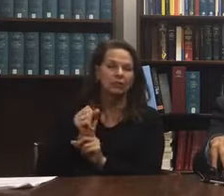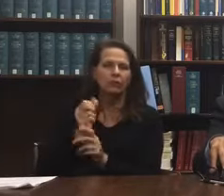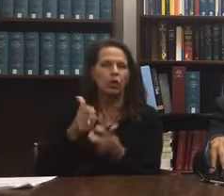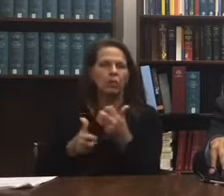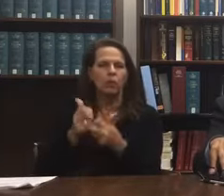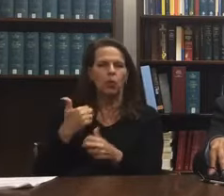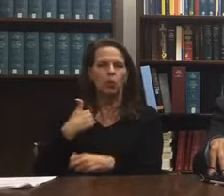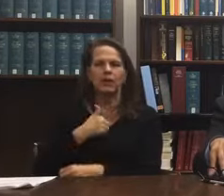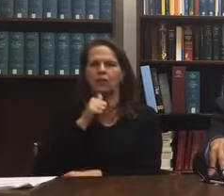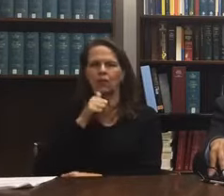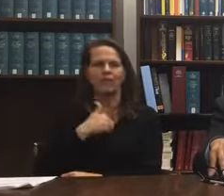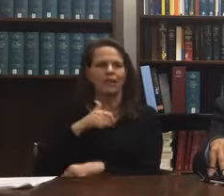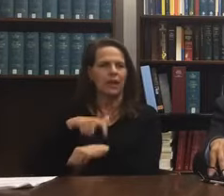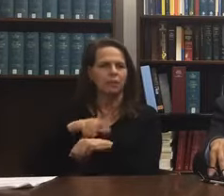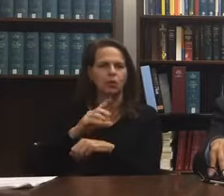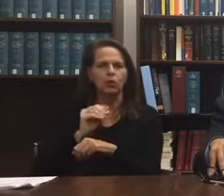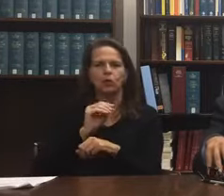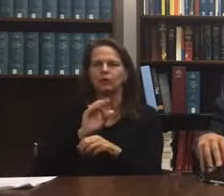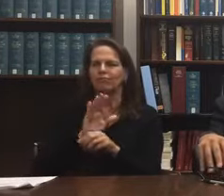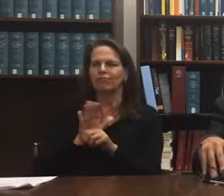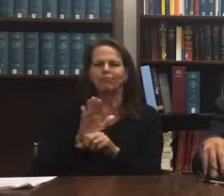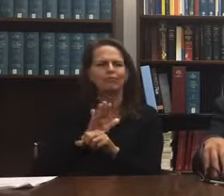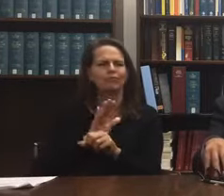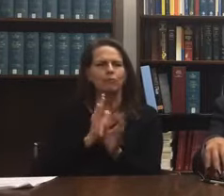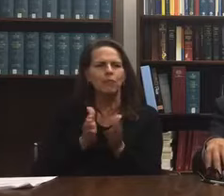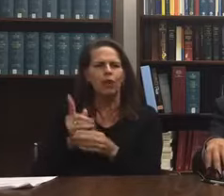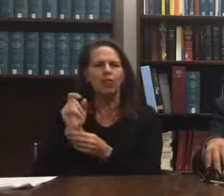get the time to adequately prepare them we're not sure what they're going to say